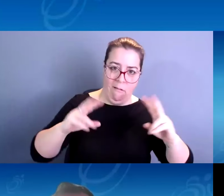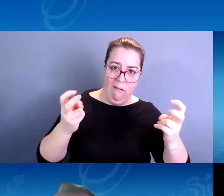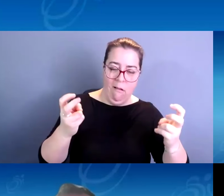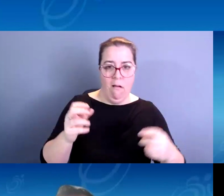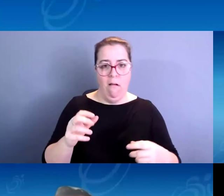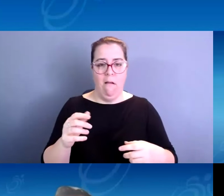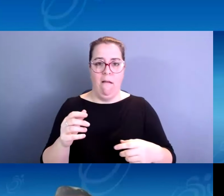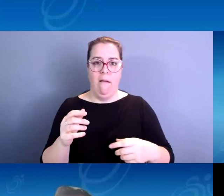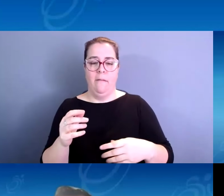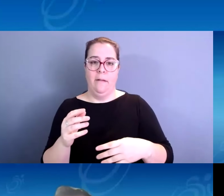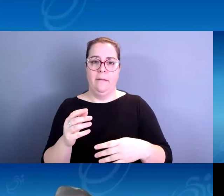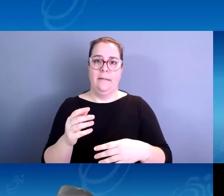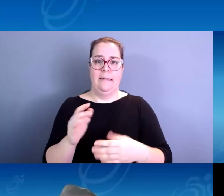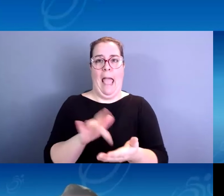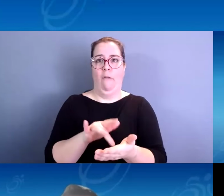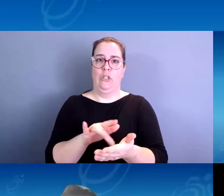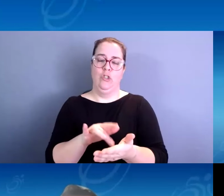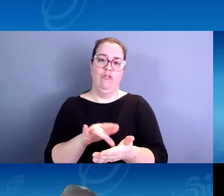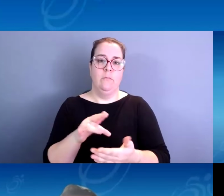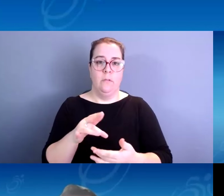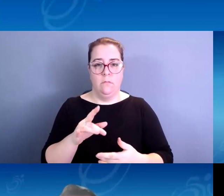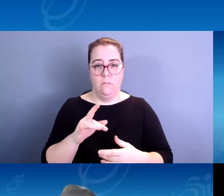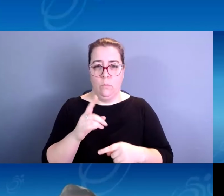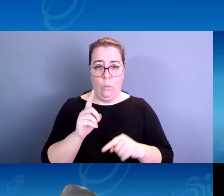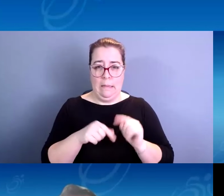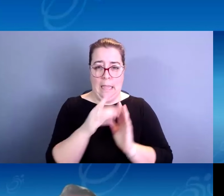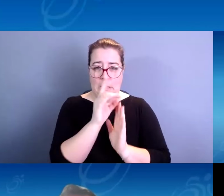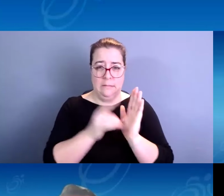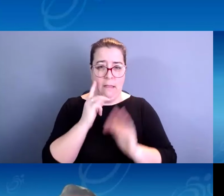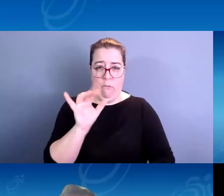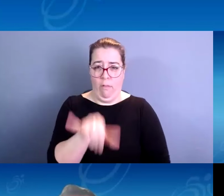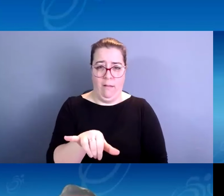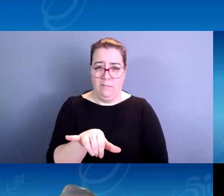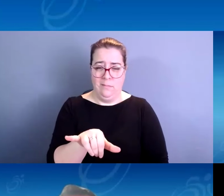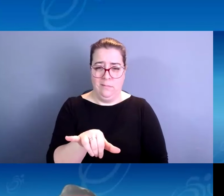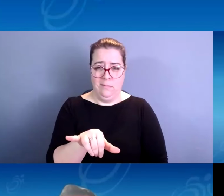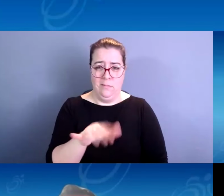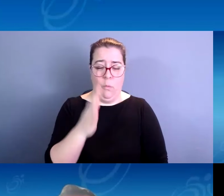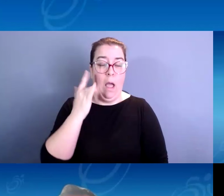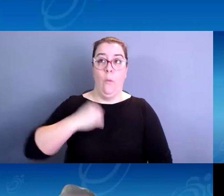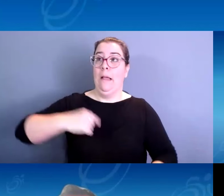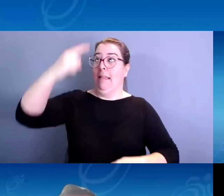So let's stop designing for the average human being, because that's that's that's an intellectual fallacy. Okay.